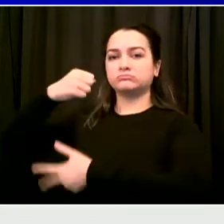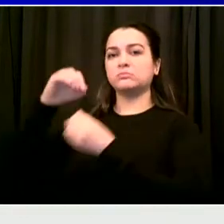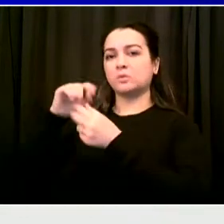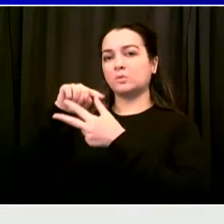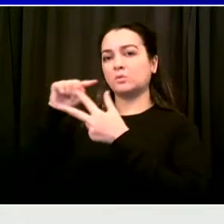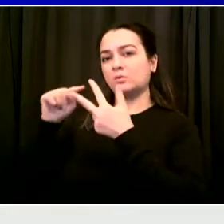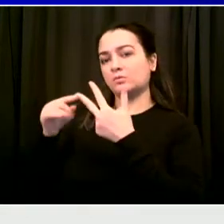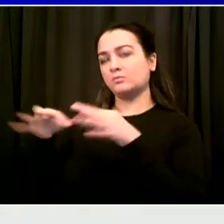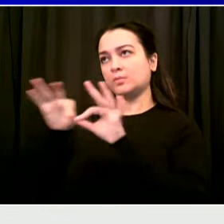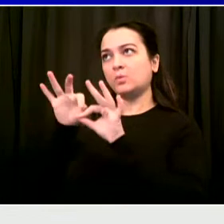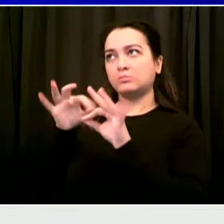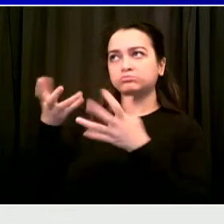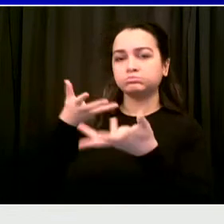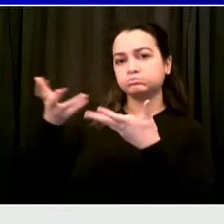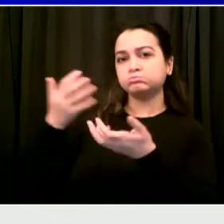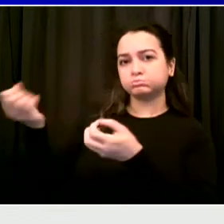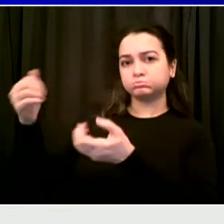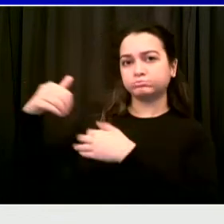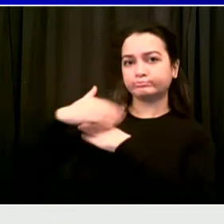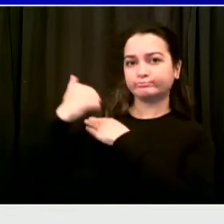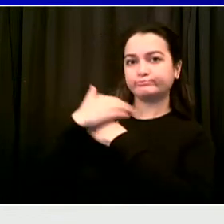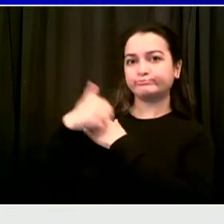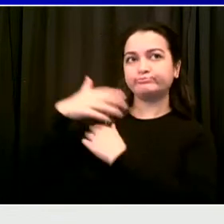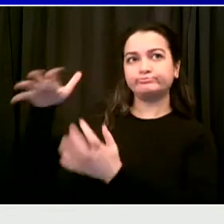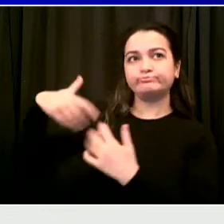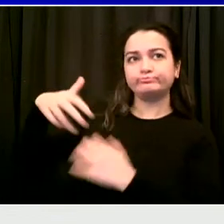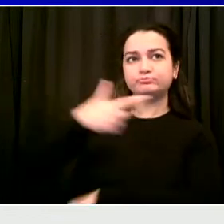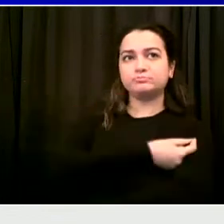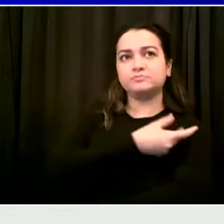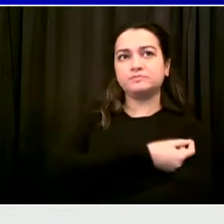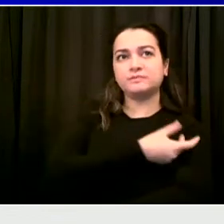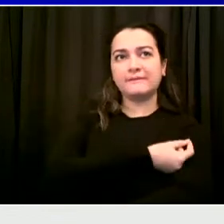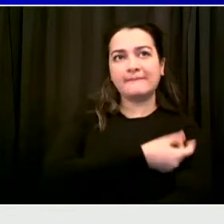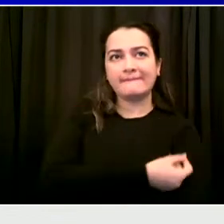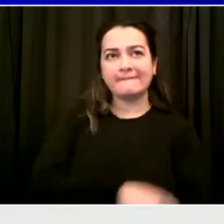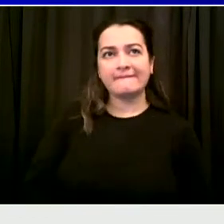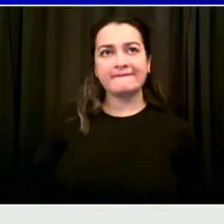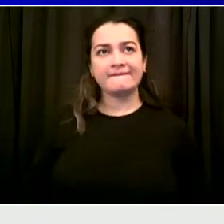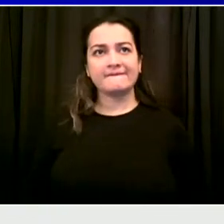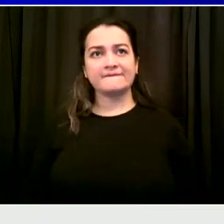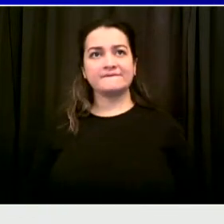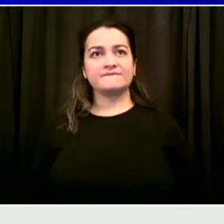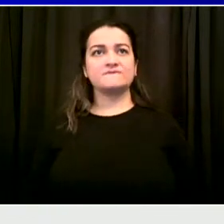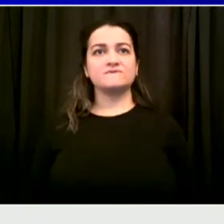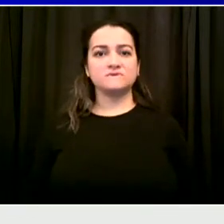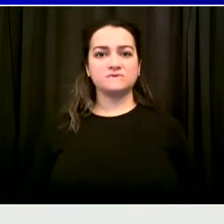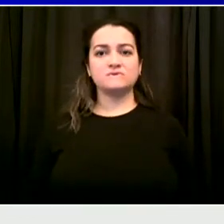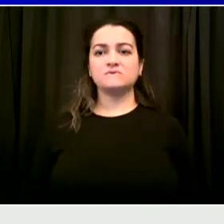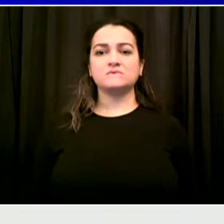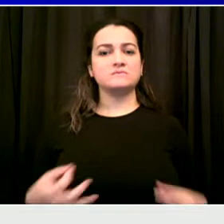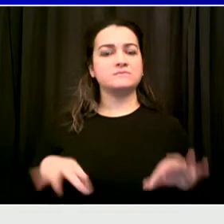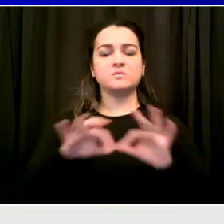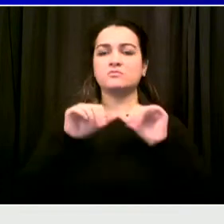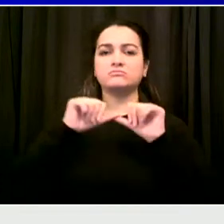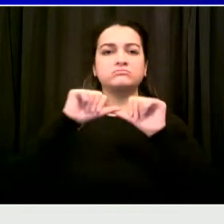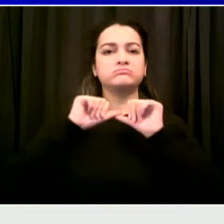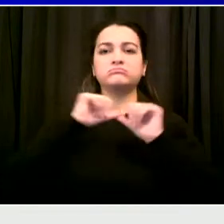POPOSSIBLELE, SAVING LIVES, GET OUR ECONOMY BACK, RECOVERING.